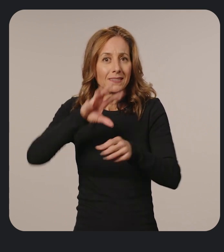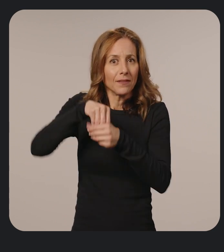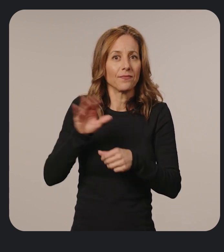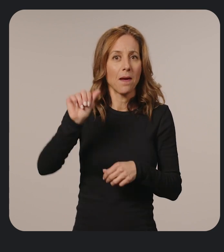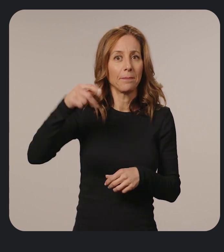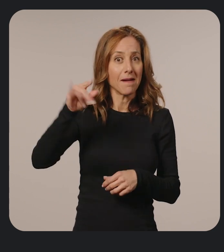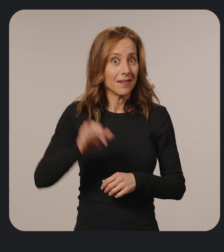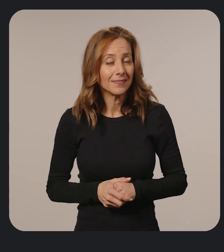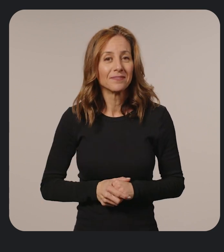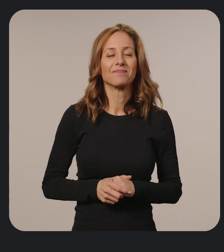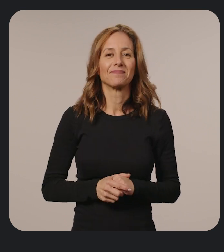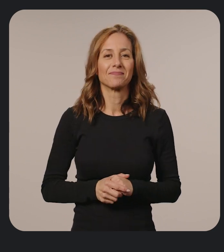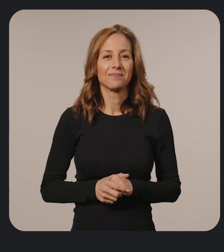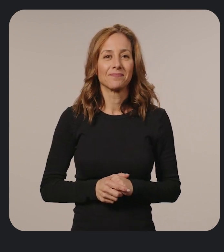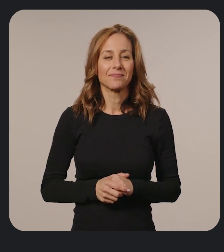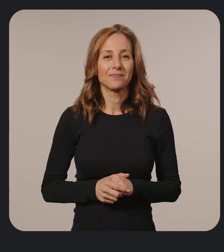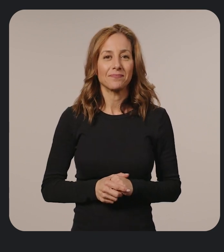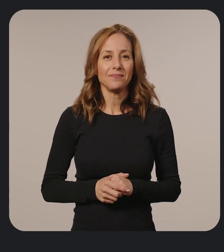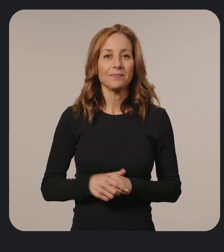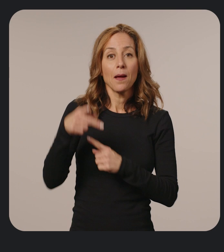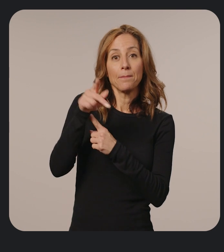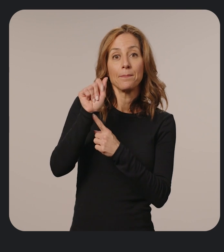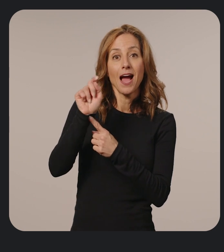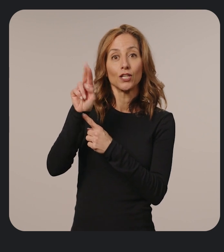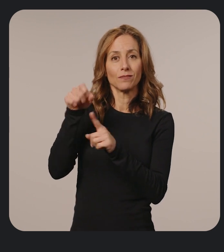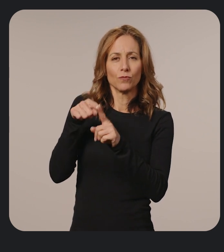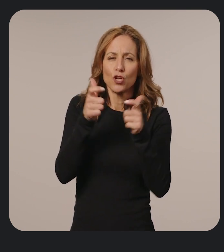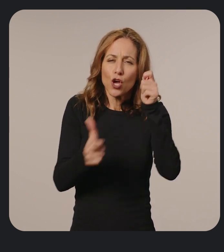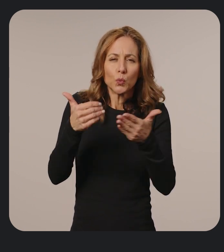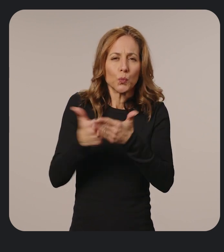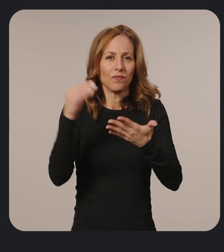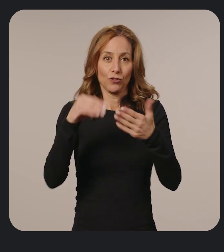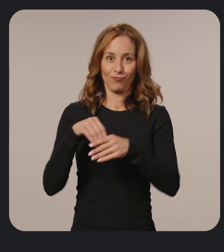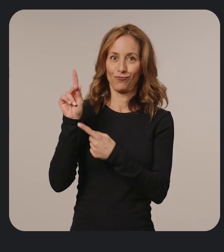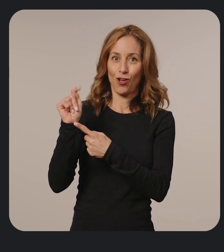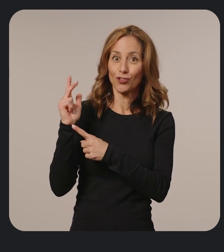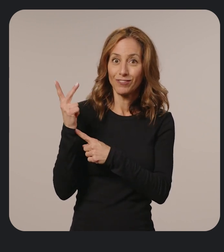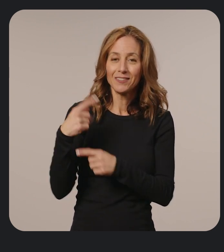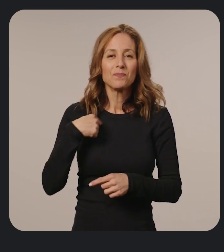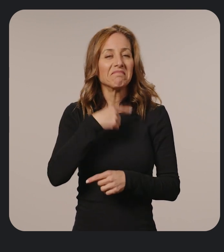the capabilities of their APIs. Patterns is the largest new feature in Dart 3.